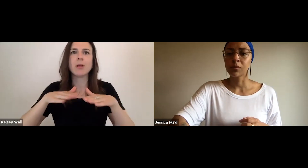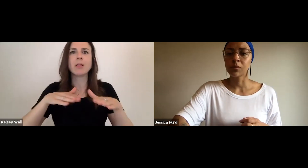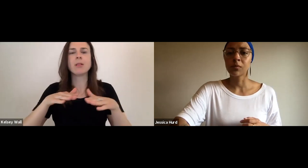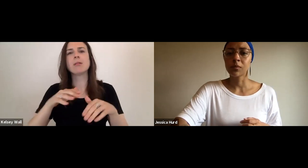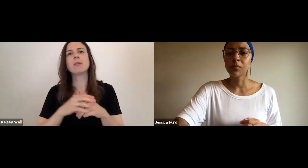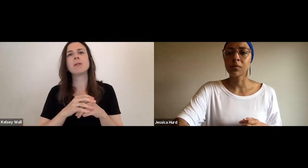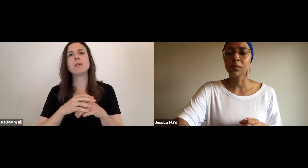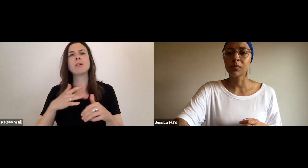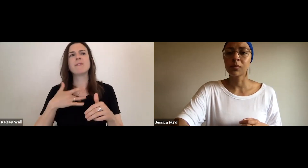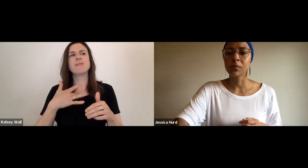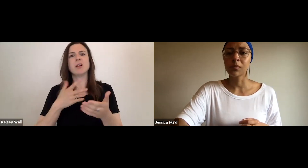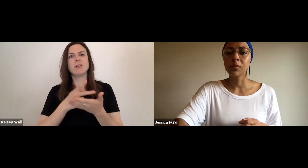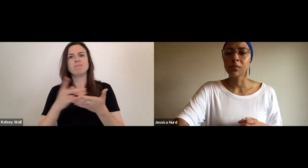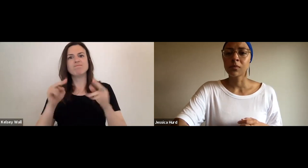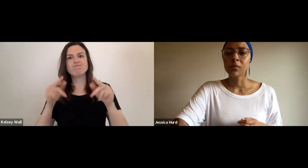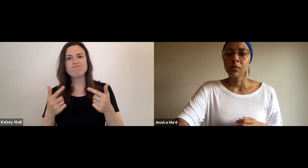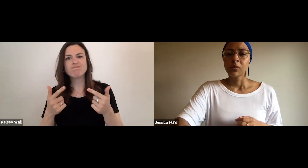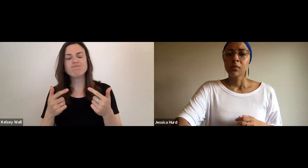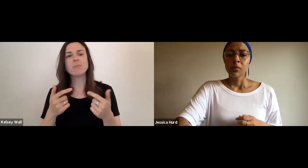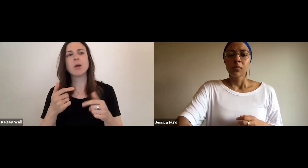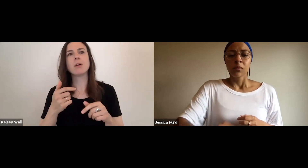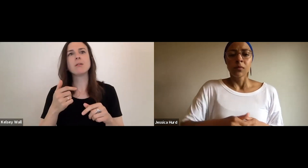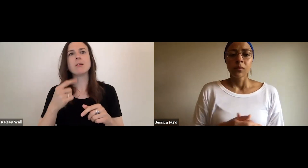but maybe we can't get ourselves to get on that treadmill.